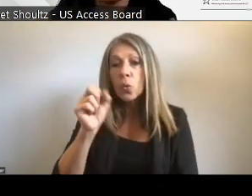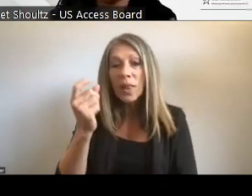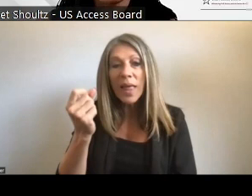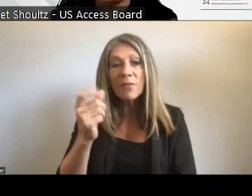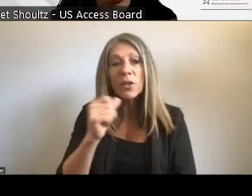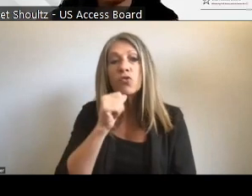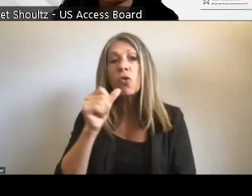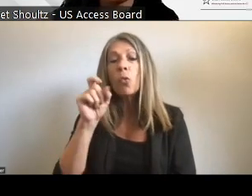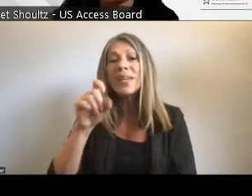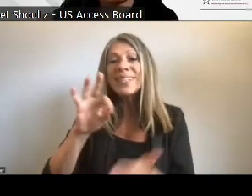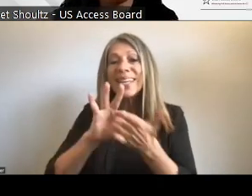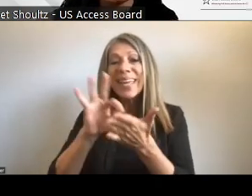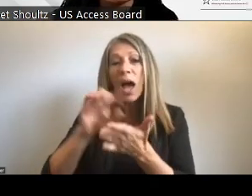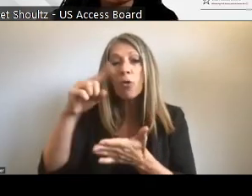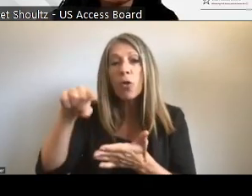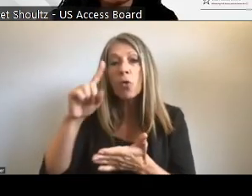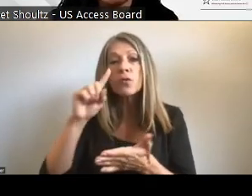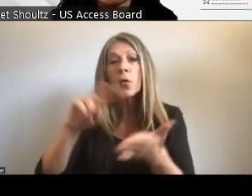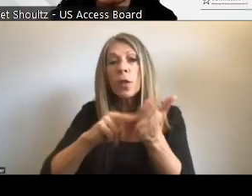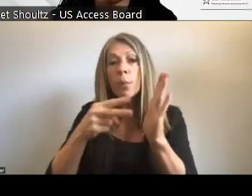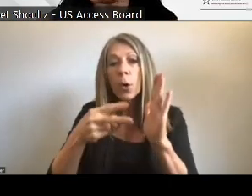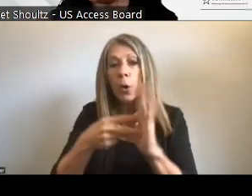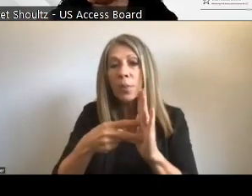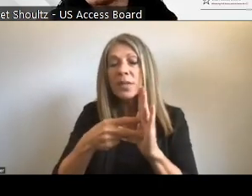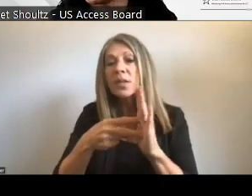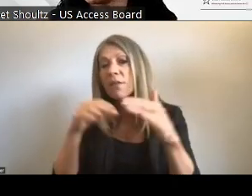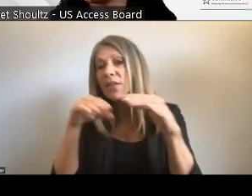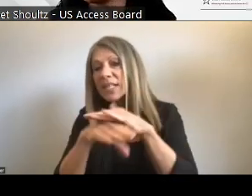you don't need to count those for the purpose of scoping accessible parking.